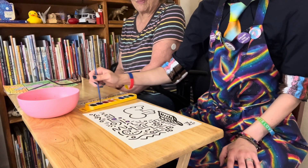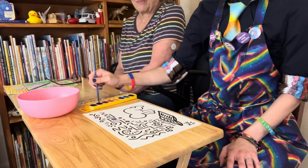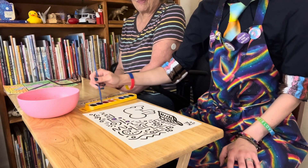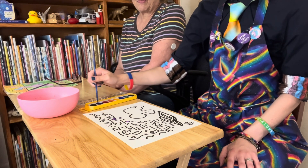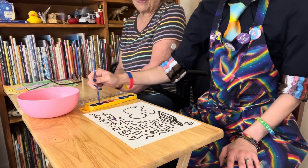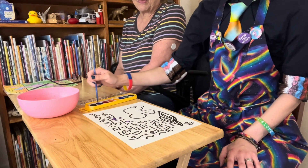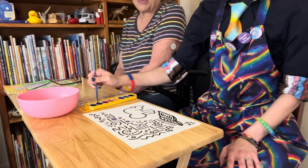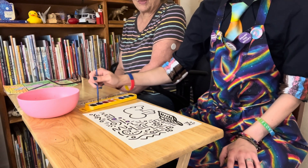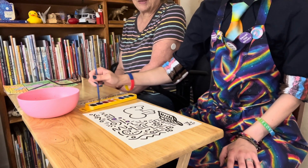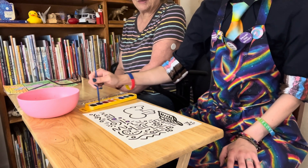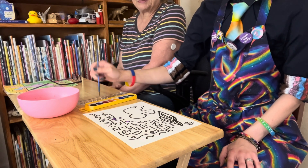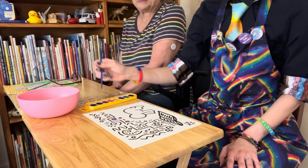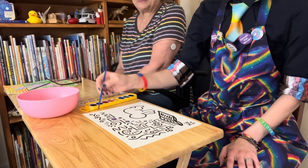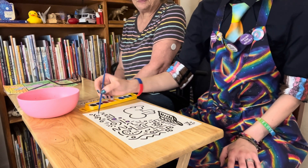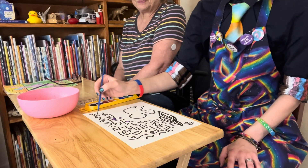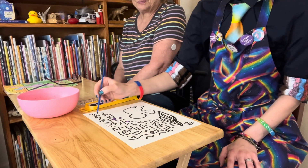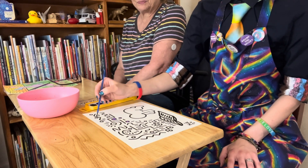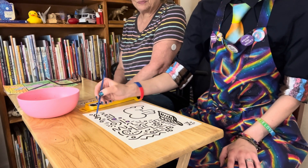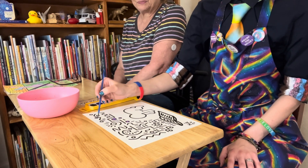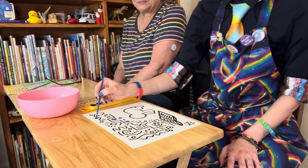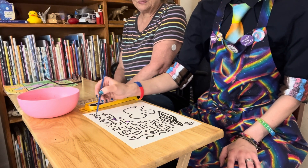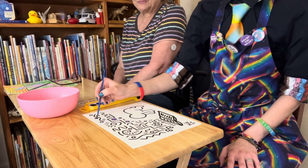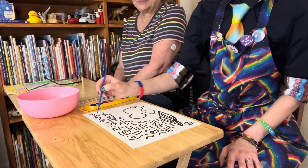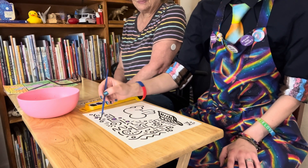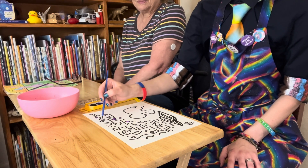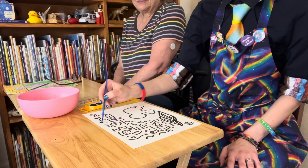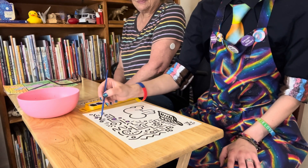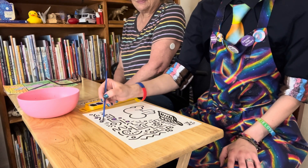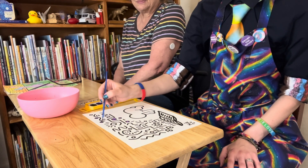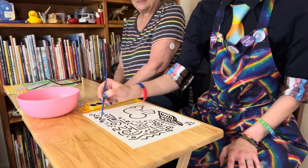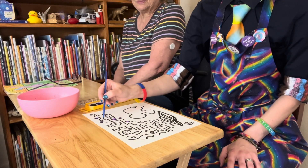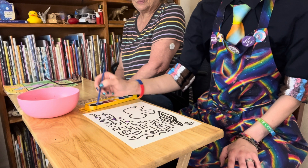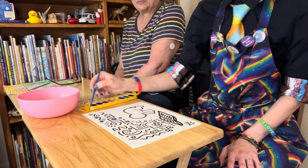so you want to make sure that you keep your brush very, very wet with water, so that it